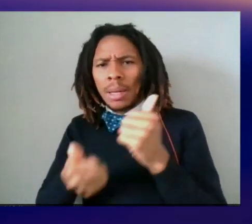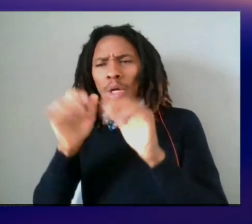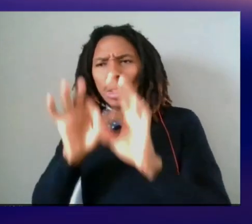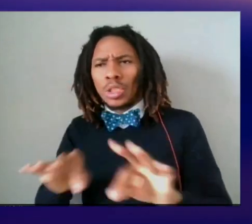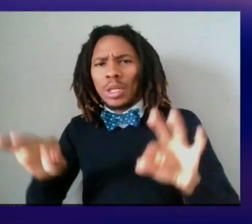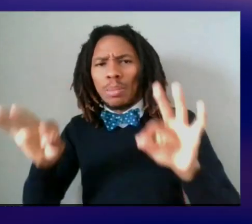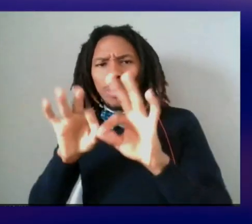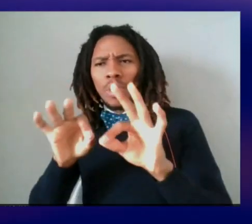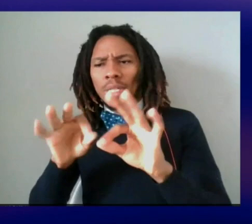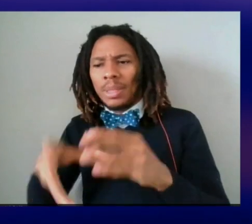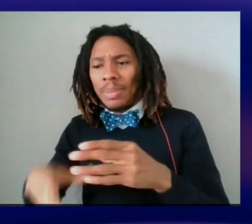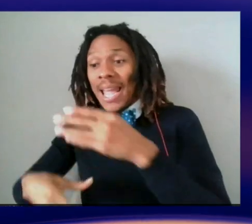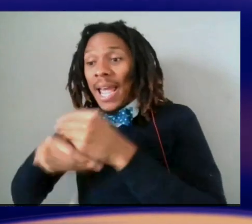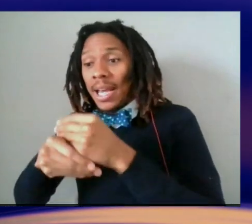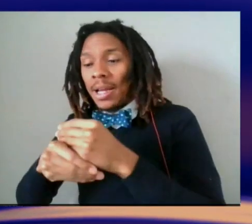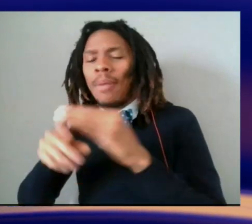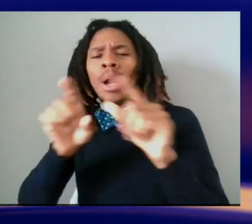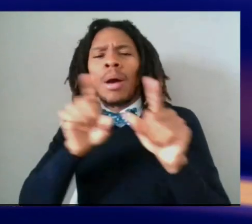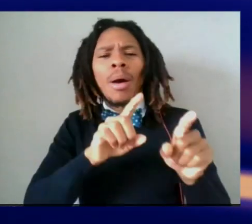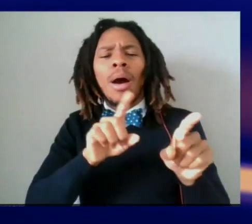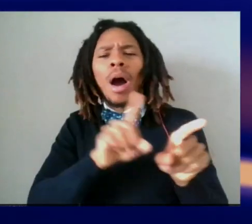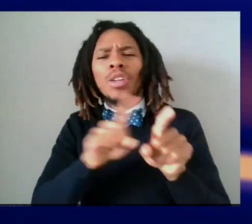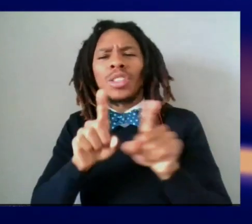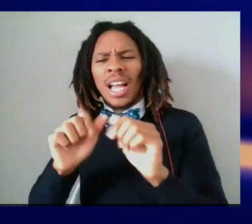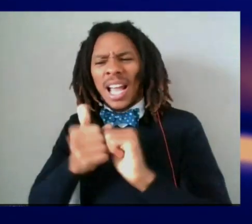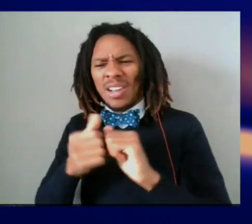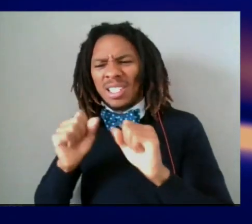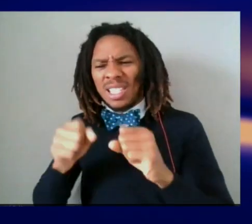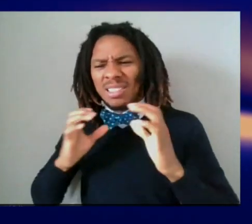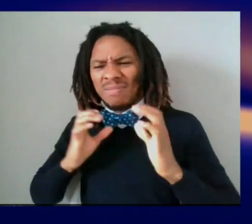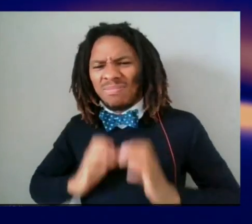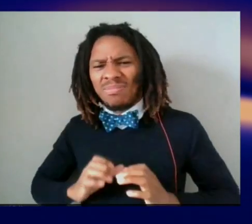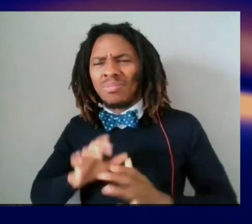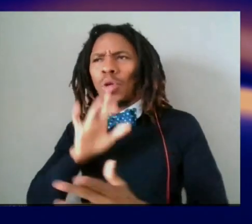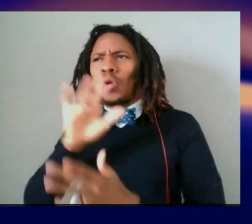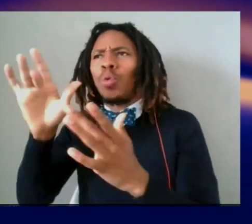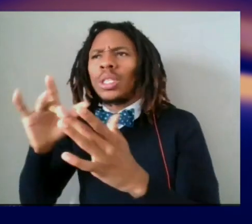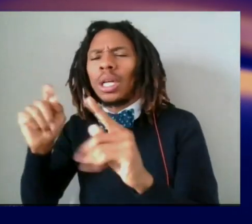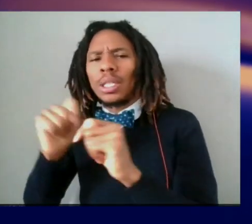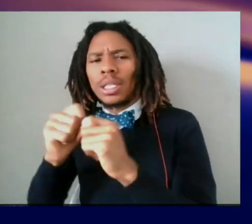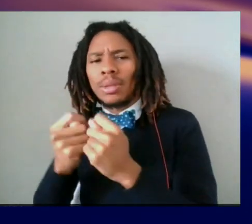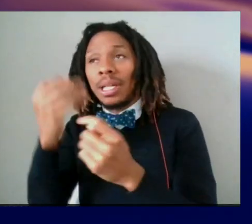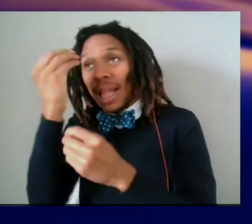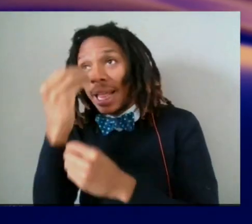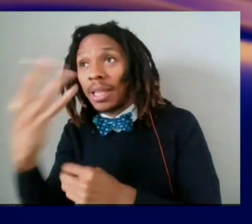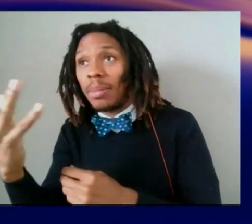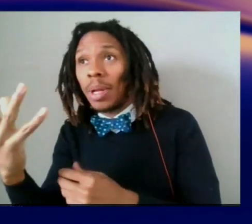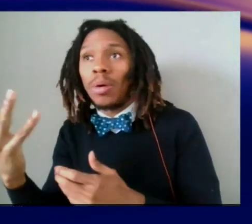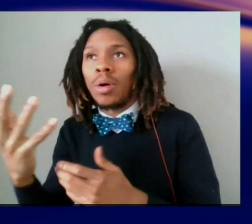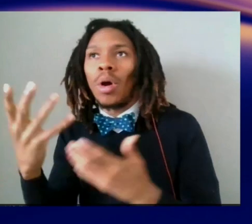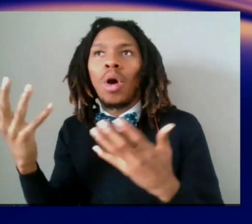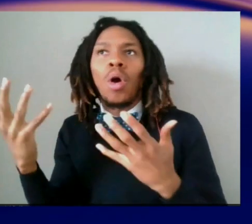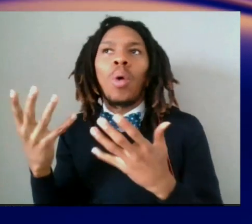And like, how can customers reach out to the team to also let them know like what is also needed